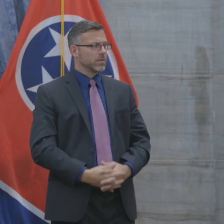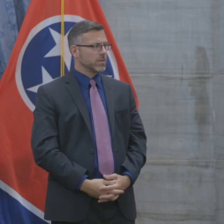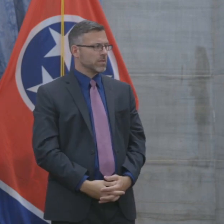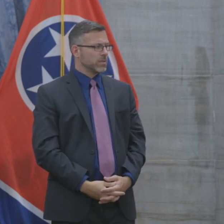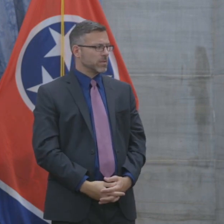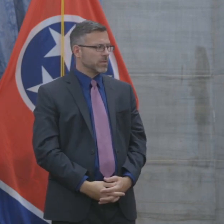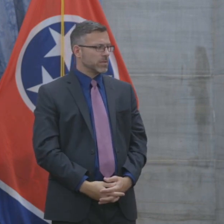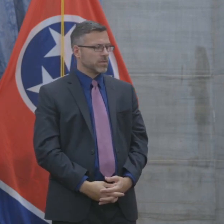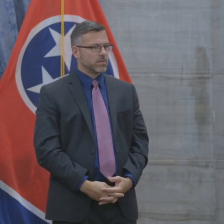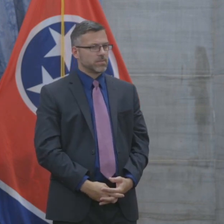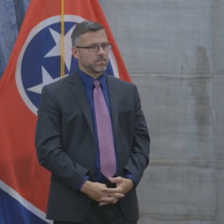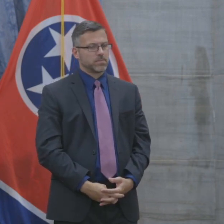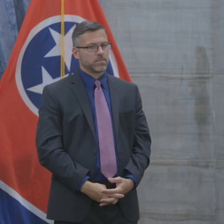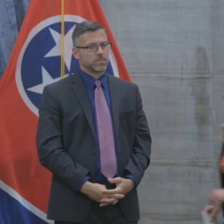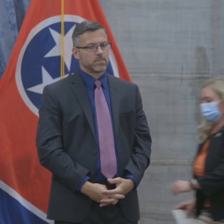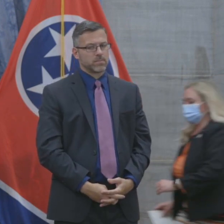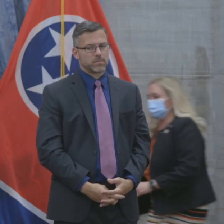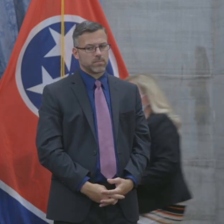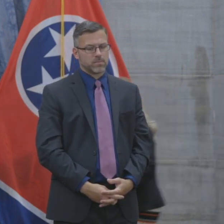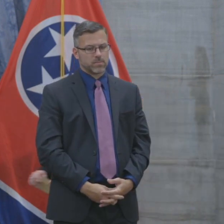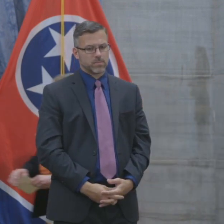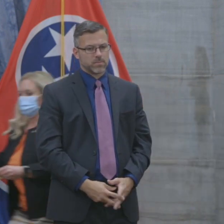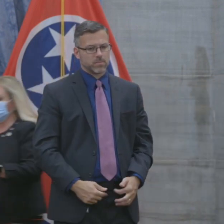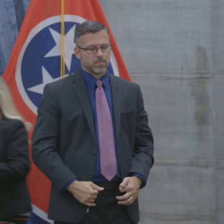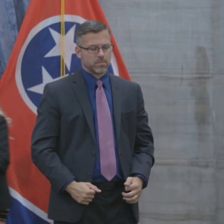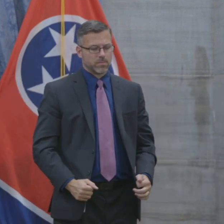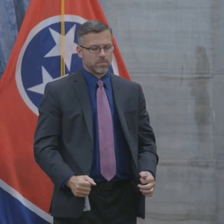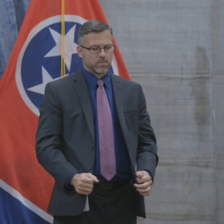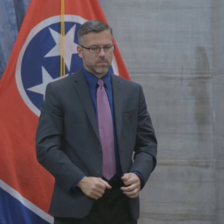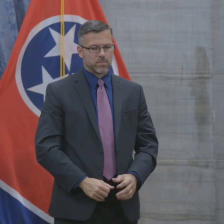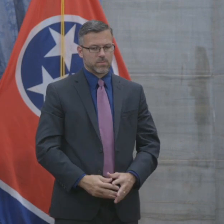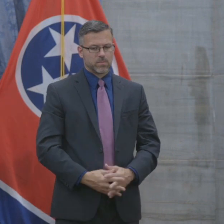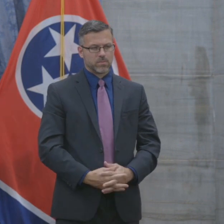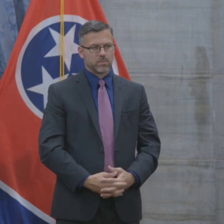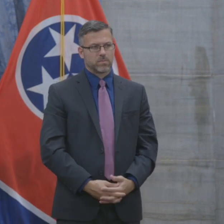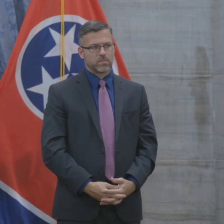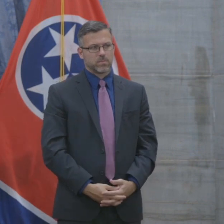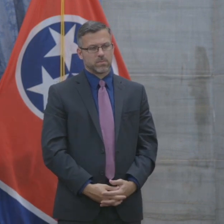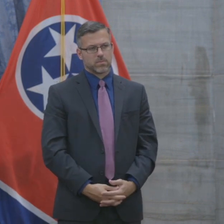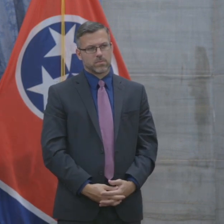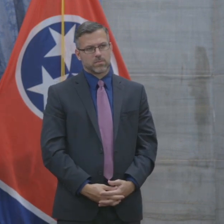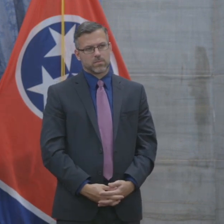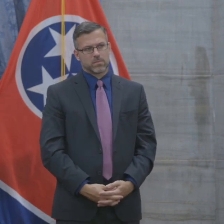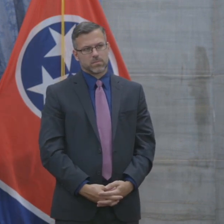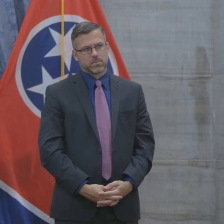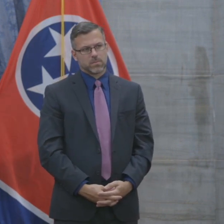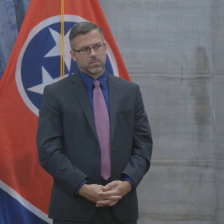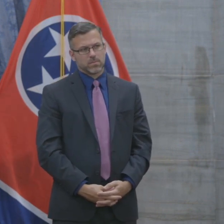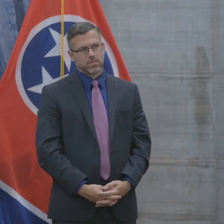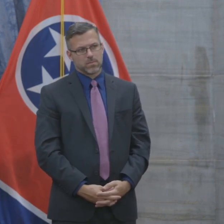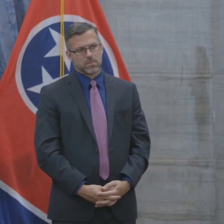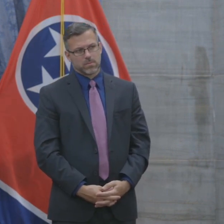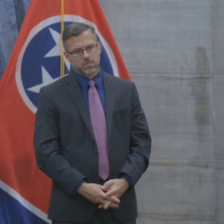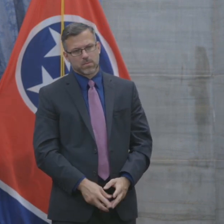happen. So that -- that was what that law was put -- was built for. The legislature put together the details of that and